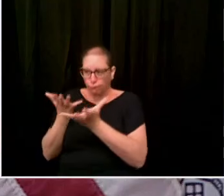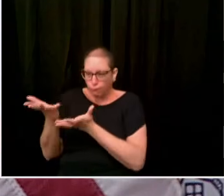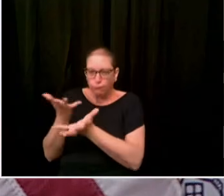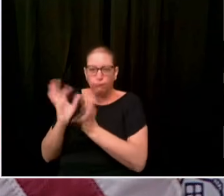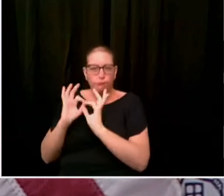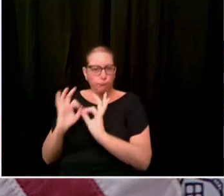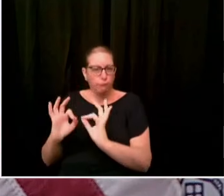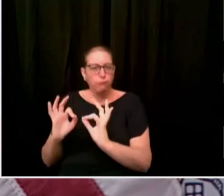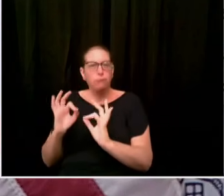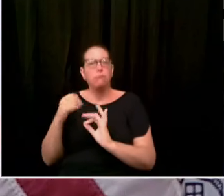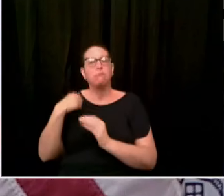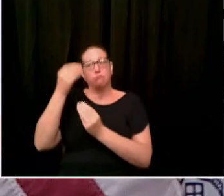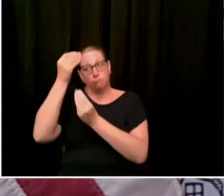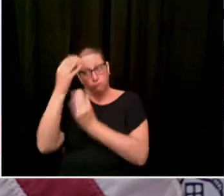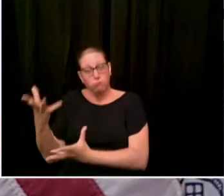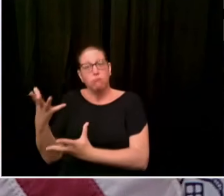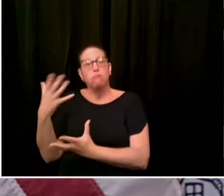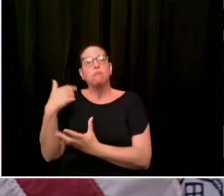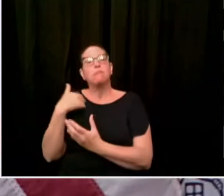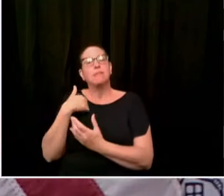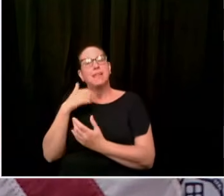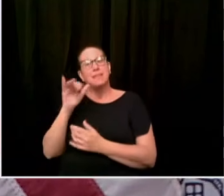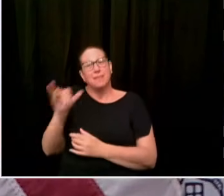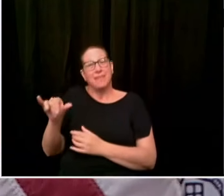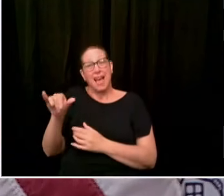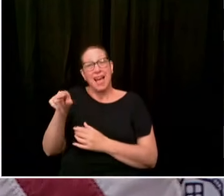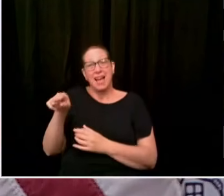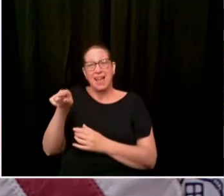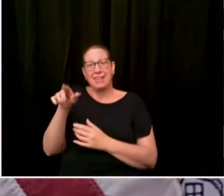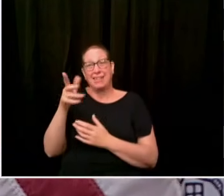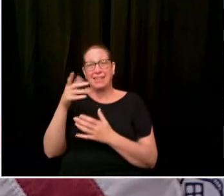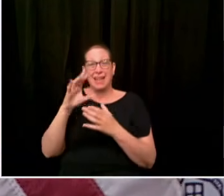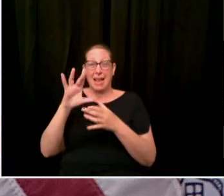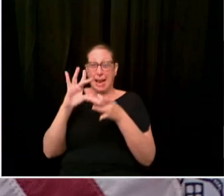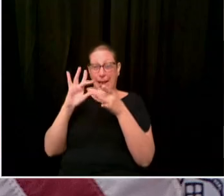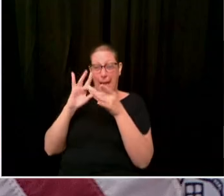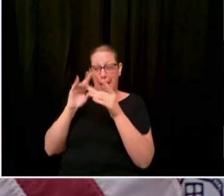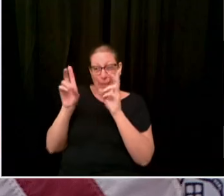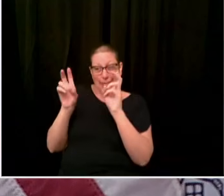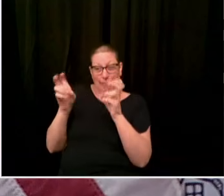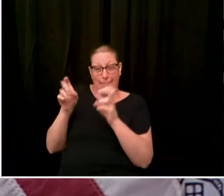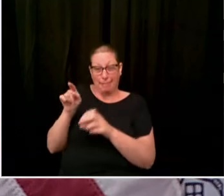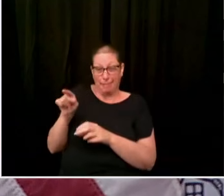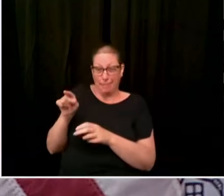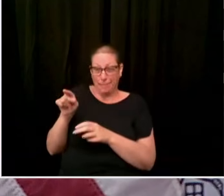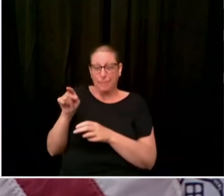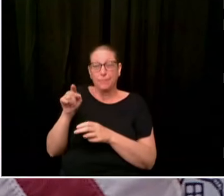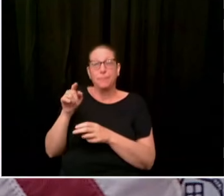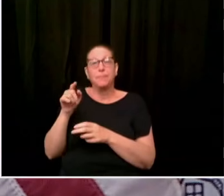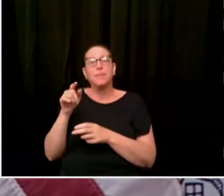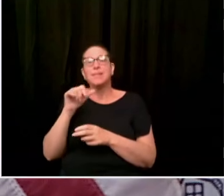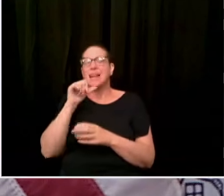RAISED AND OTHERS HAVE RAISED ABOUT HER CONVERSATION WITH CHIEF MONAGHAN. I TOLD HER I THOUGHT IT WAS